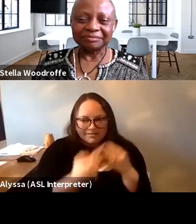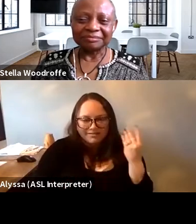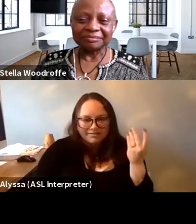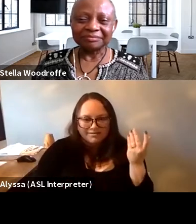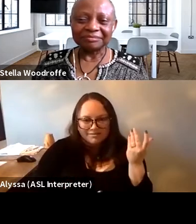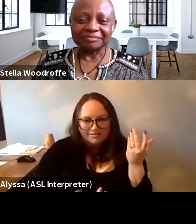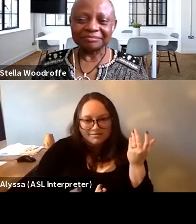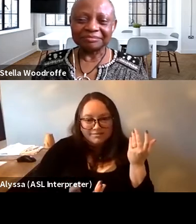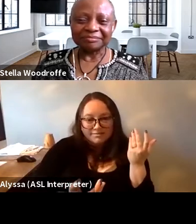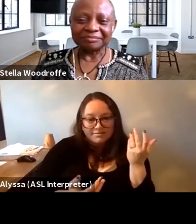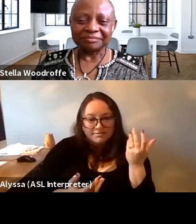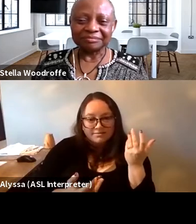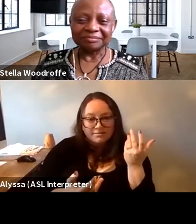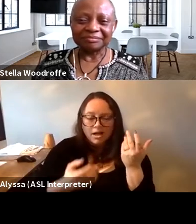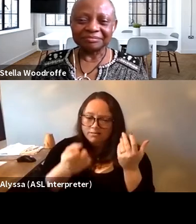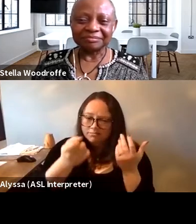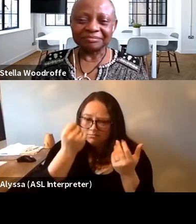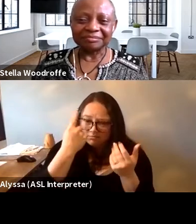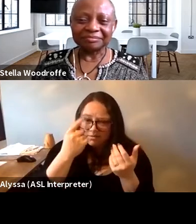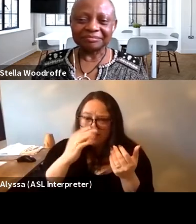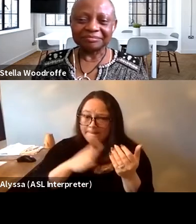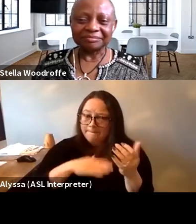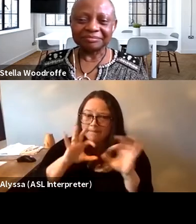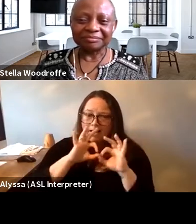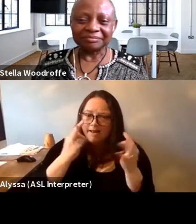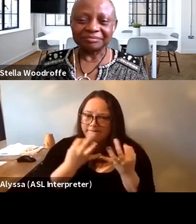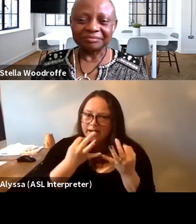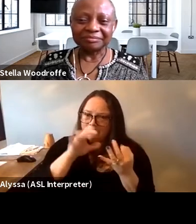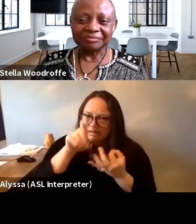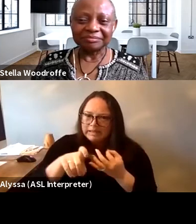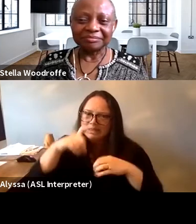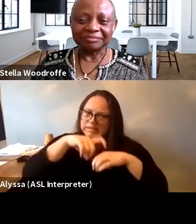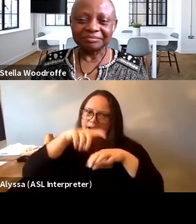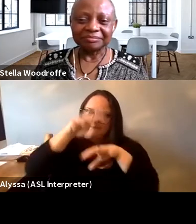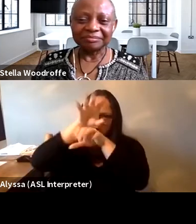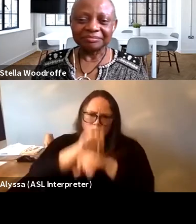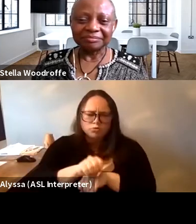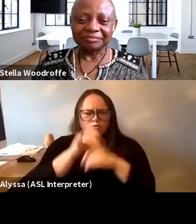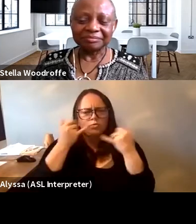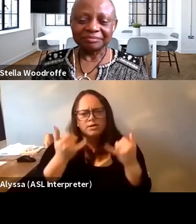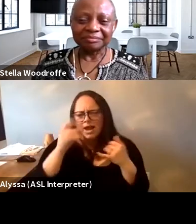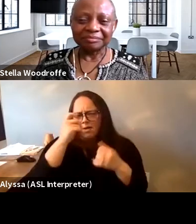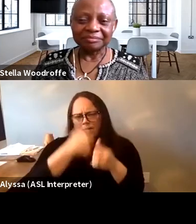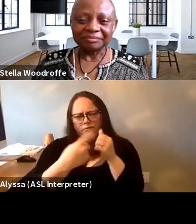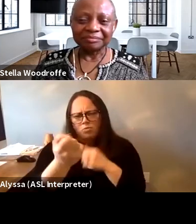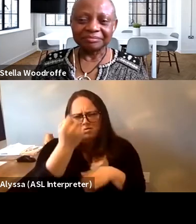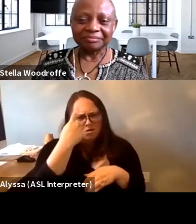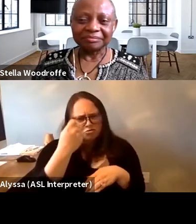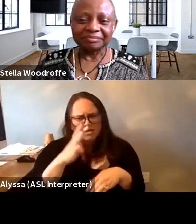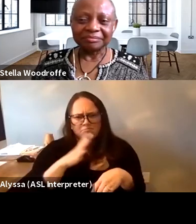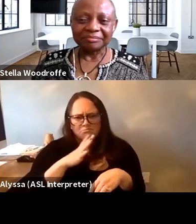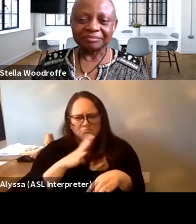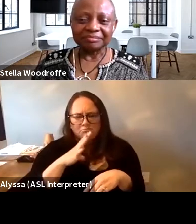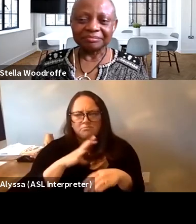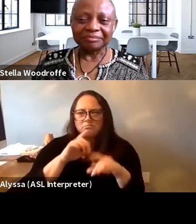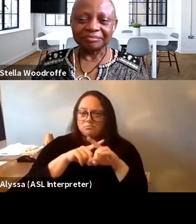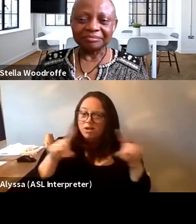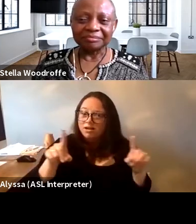my immediate family took a couple of years to get used now all you know, I mean, now, everybody understands, and everything's fine. But it took a couple of years to get to that